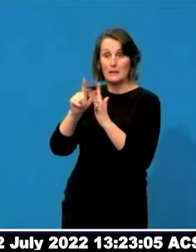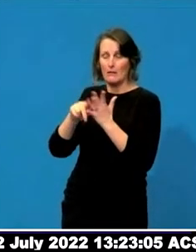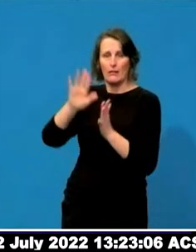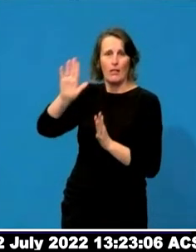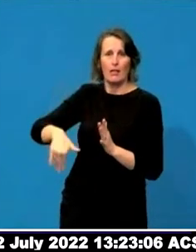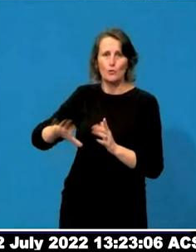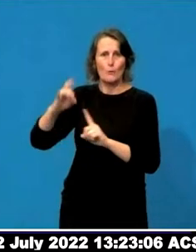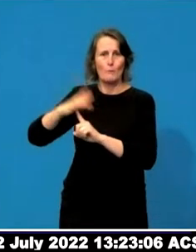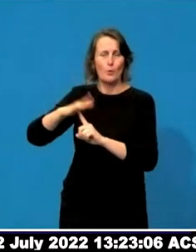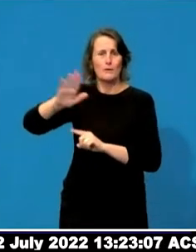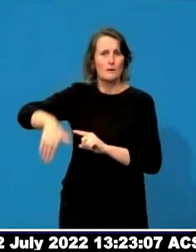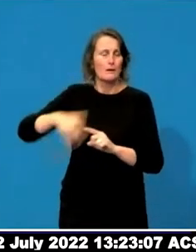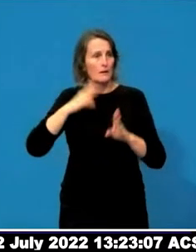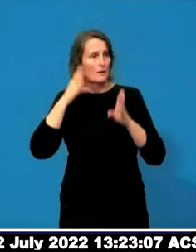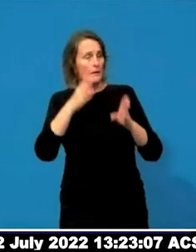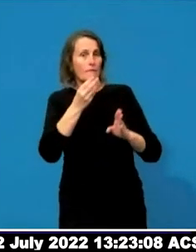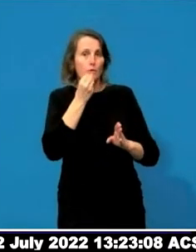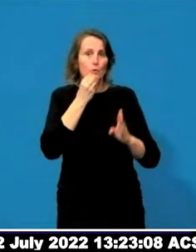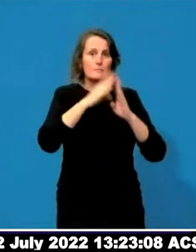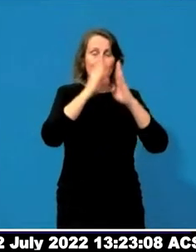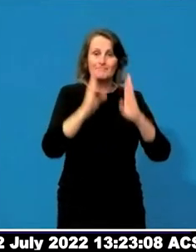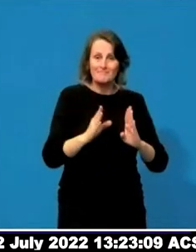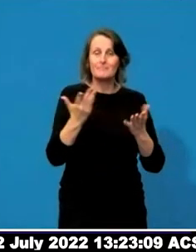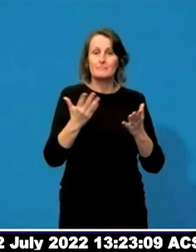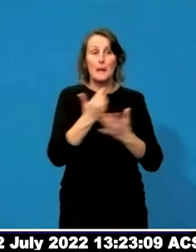So many of our families live in overcrowded housing,